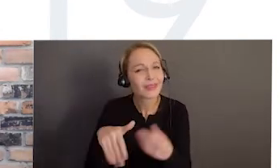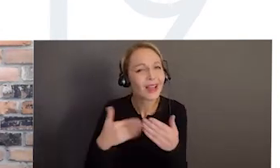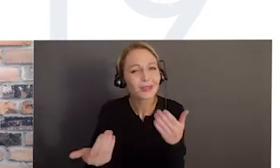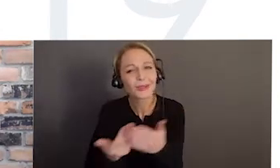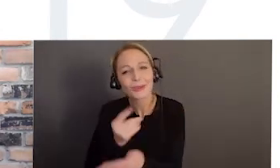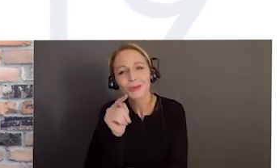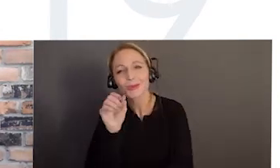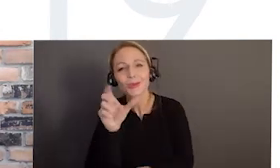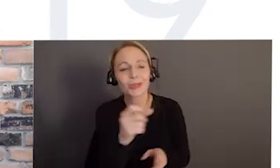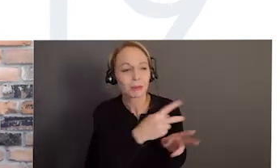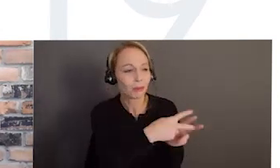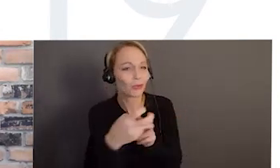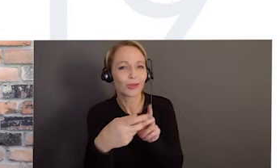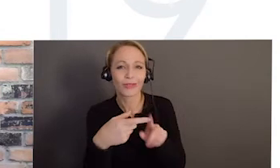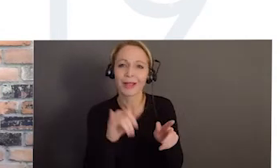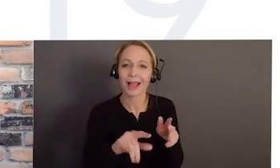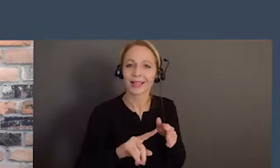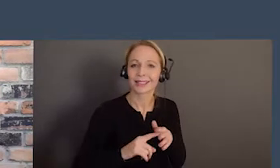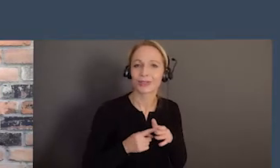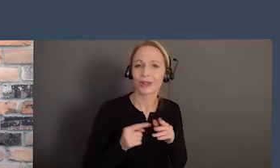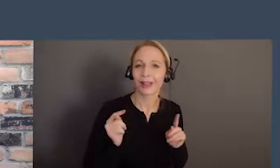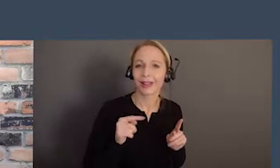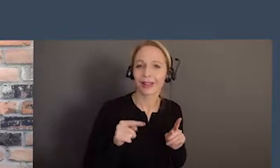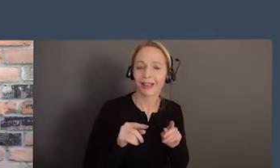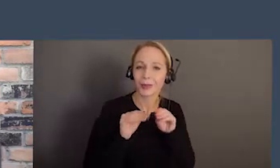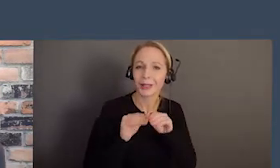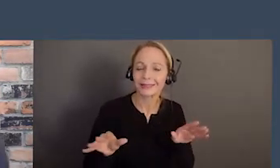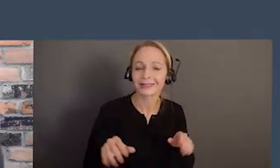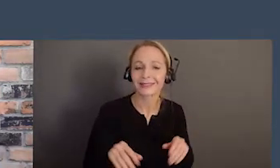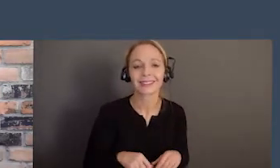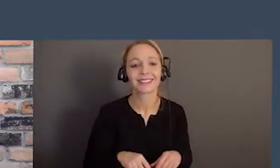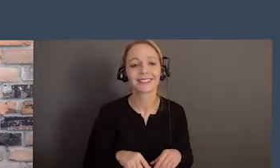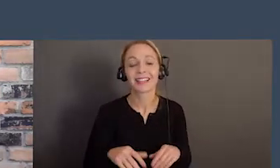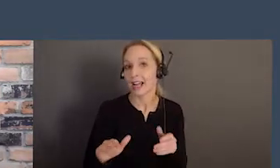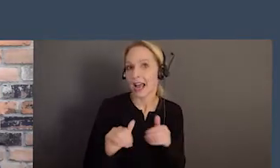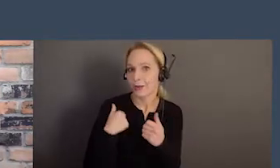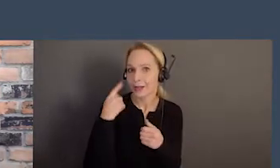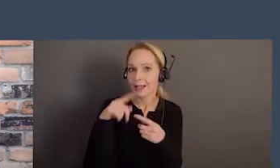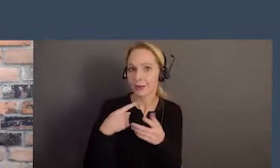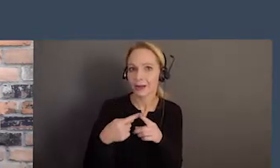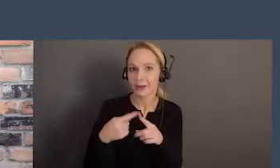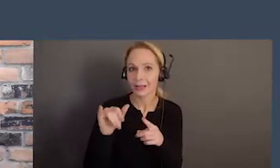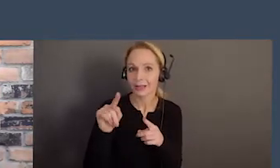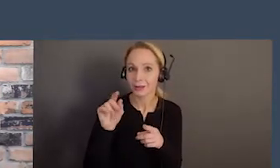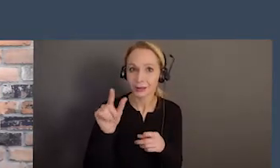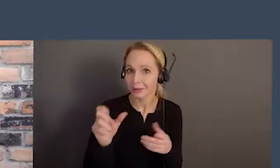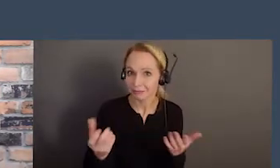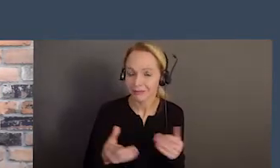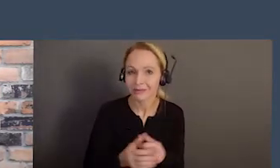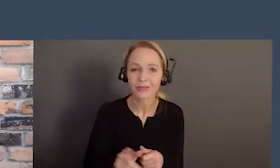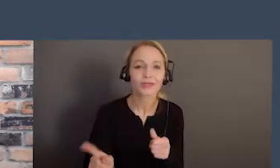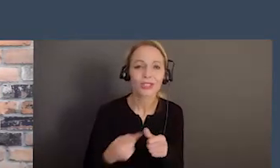INITIAL RELEASE. AND SO HOW WE THINK ABOUT THESE TOOLS? FIRST THEY SHOULD BE UNIFIED. ONE PLACE TO START.